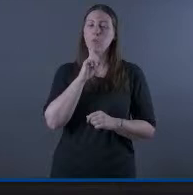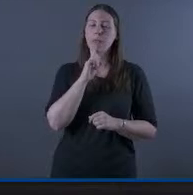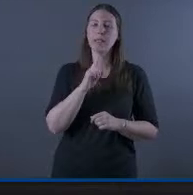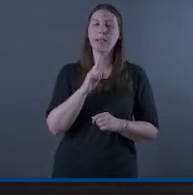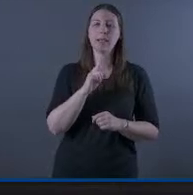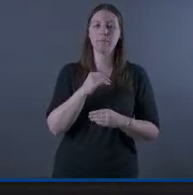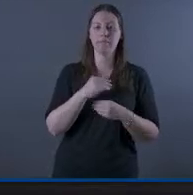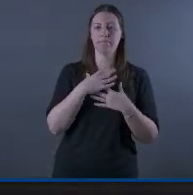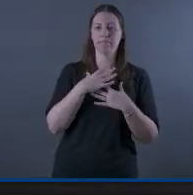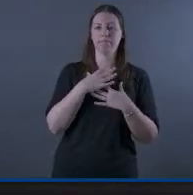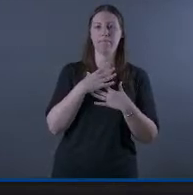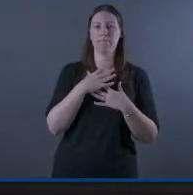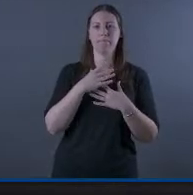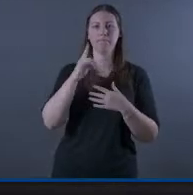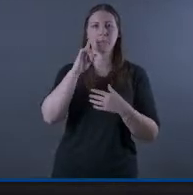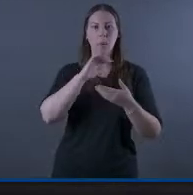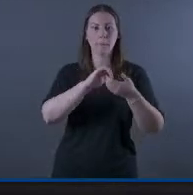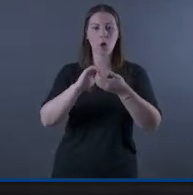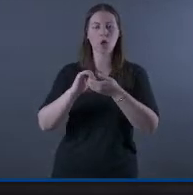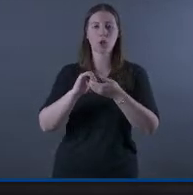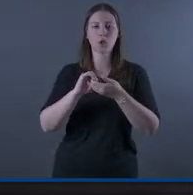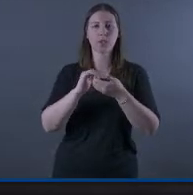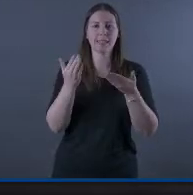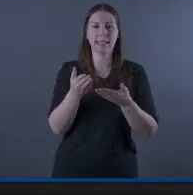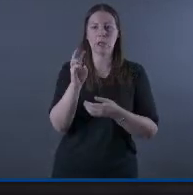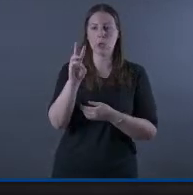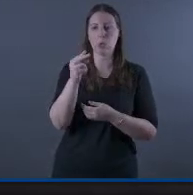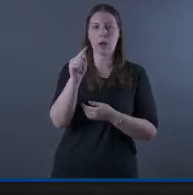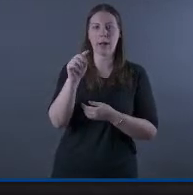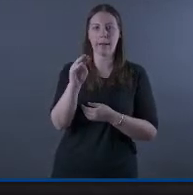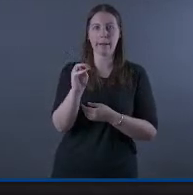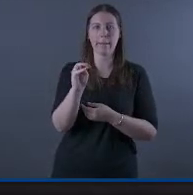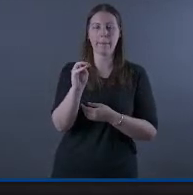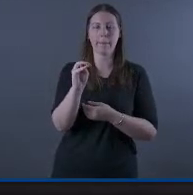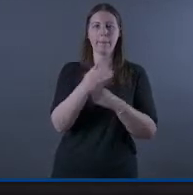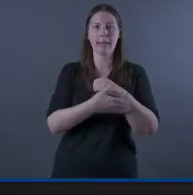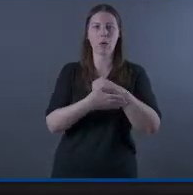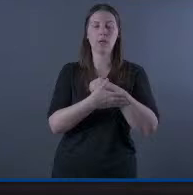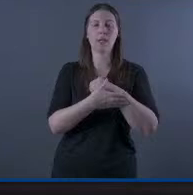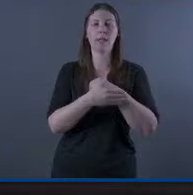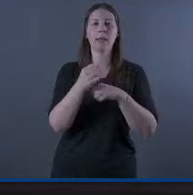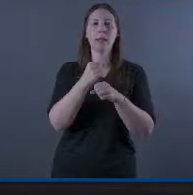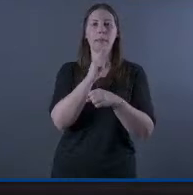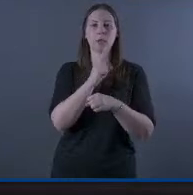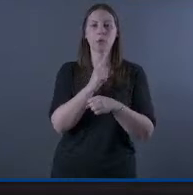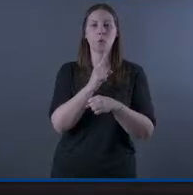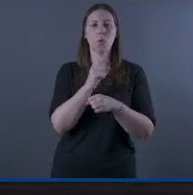that our community is well equipped with vaccine and providers, and we can get people quickly vaccinated